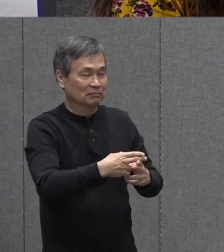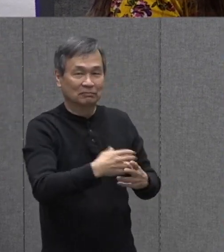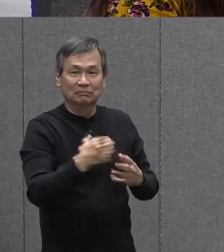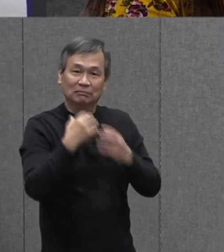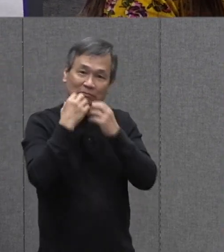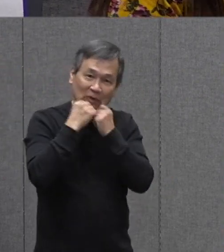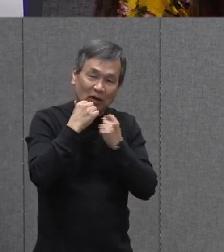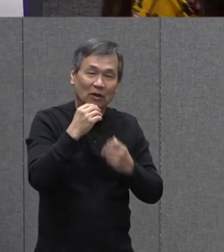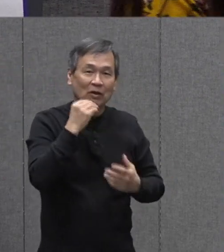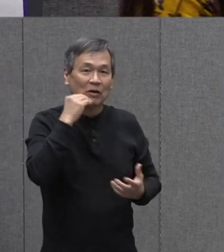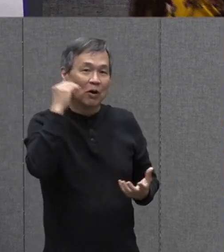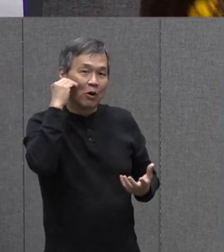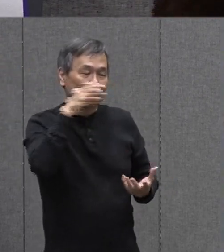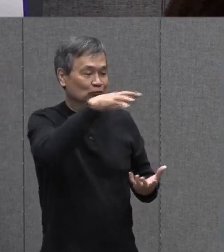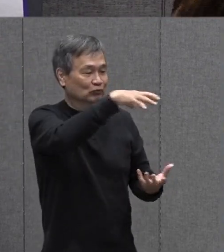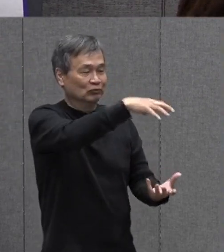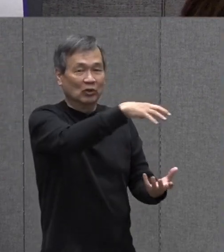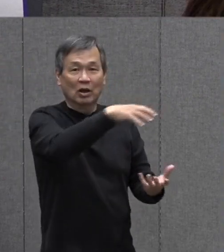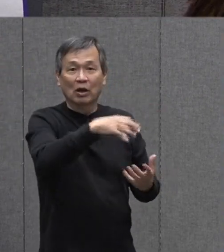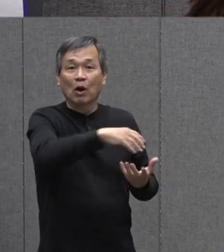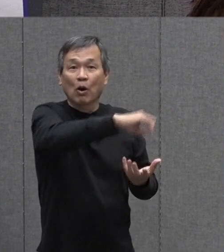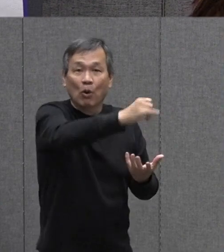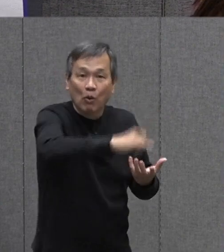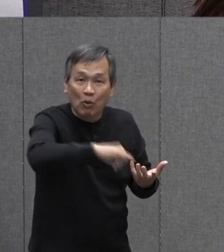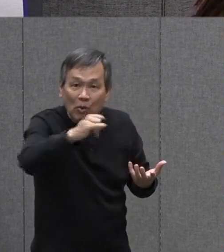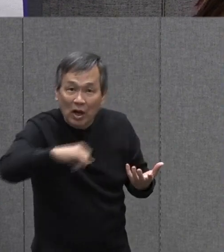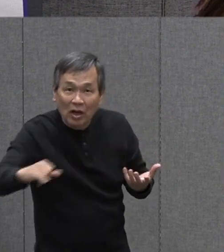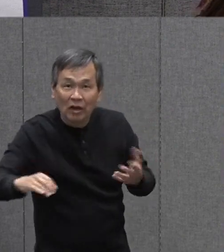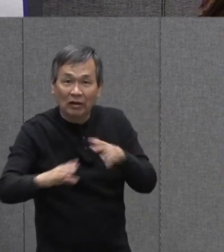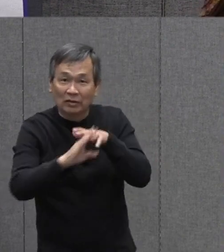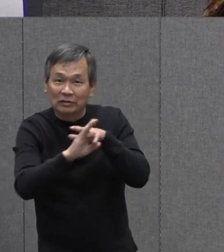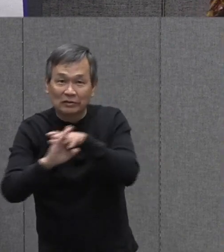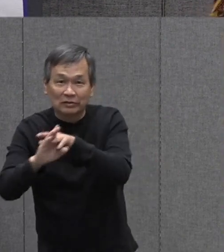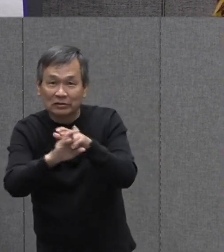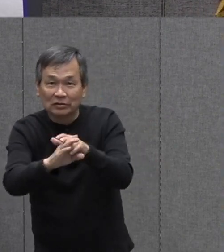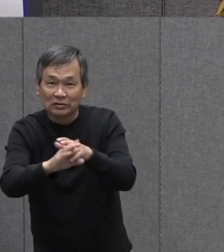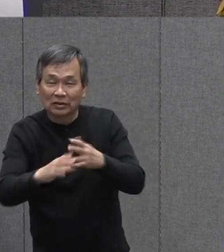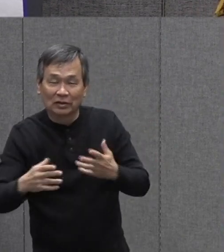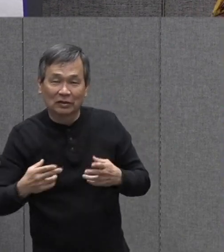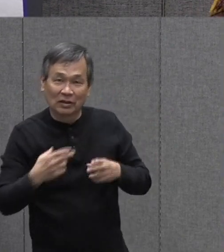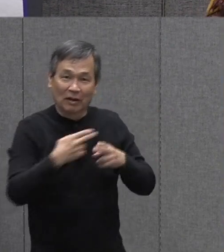"Whales and sharks call the Earth their home". Circle whales and sharks friends.